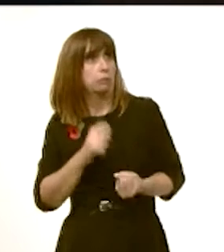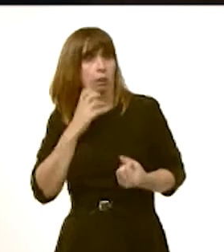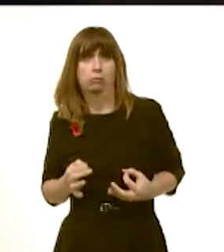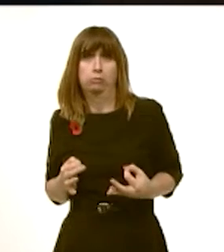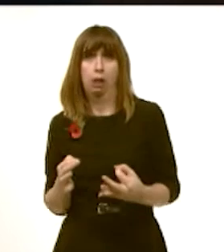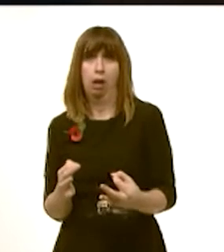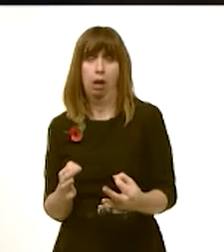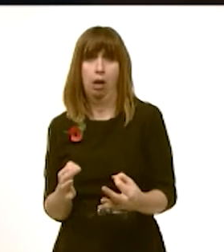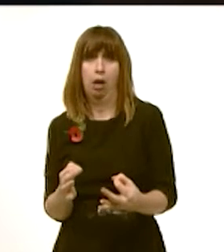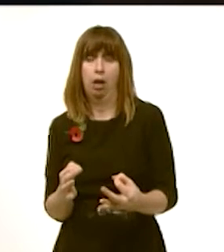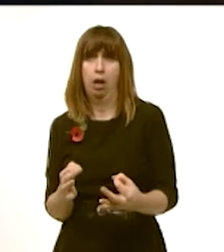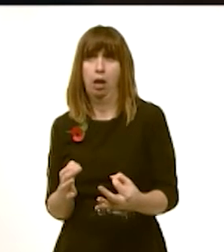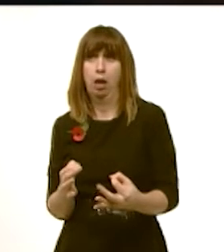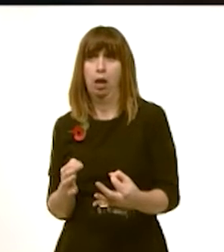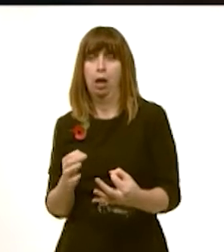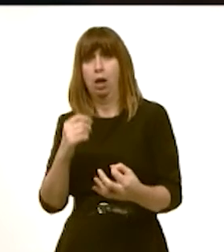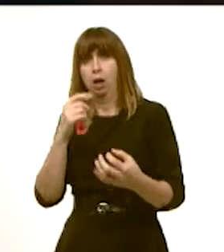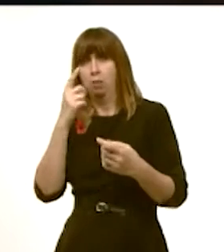potential legal action, but also for any other reasons.